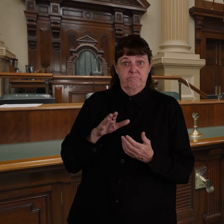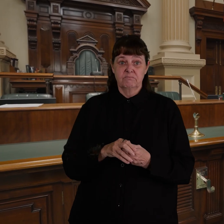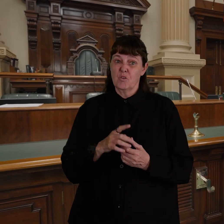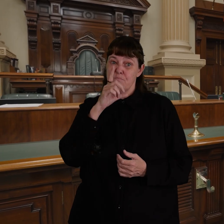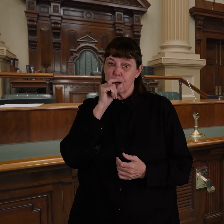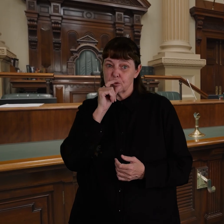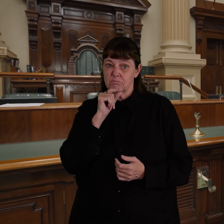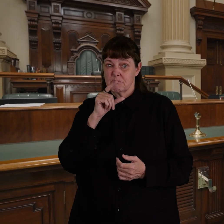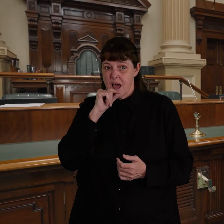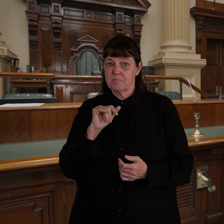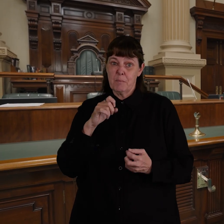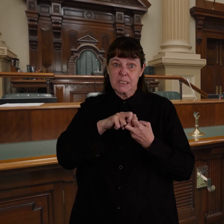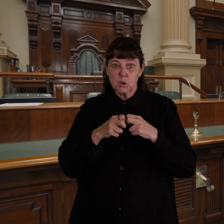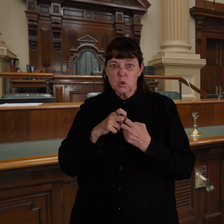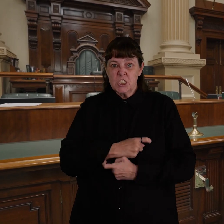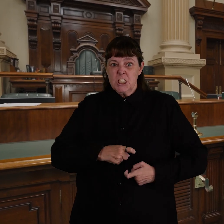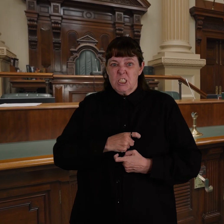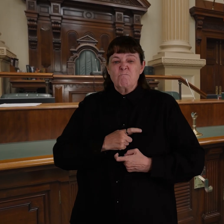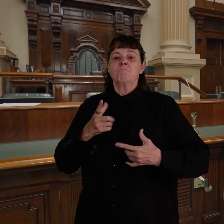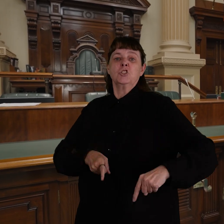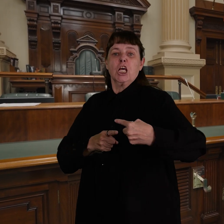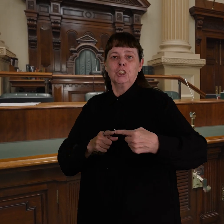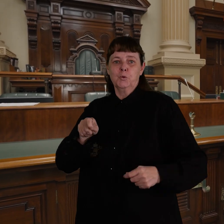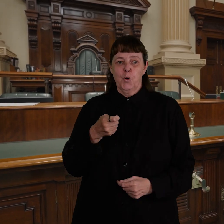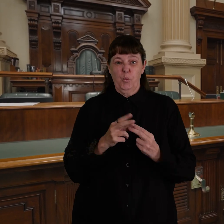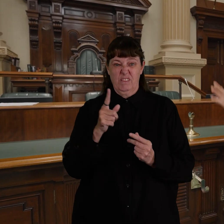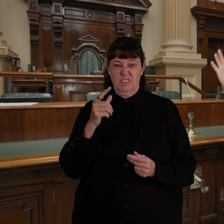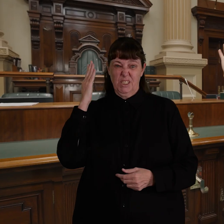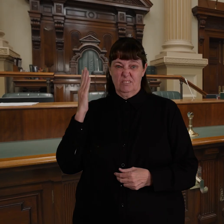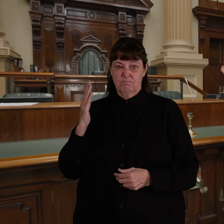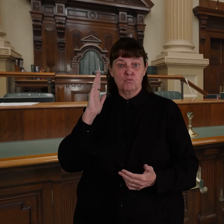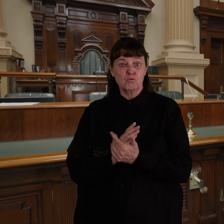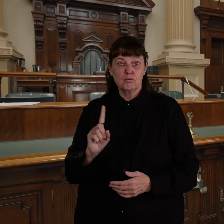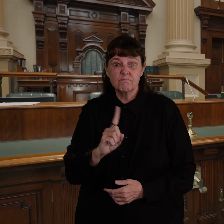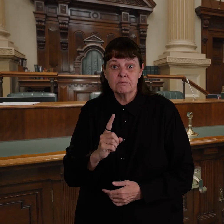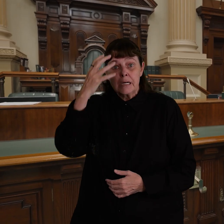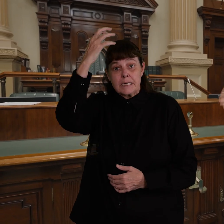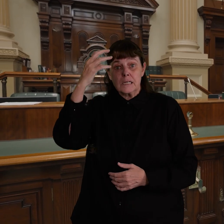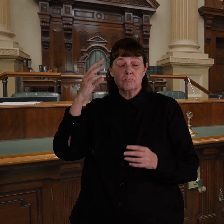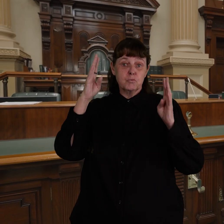in medieval UK there were multiple speaker beheadings. The serjeant at arms was a special